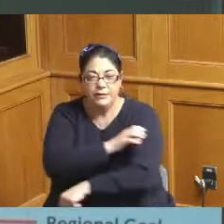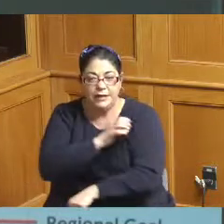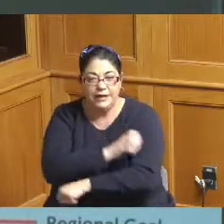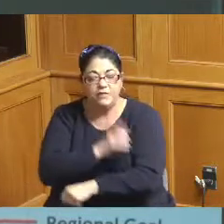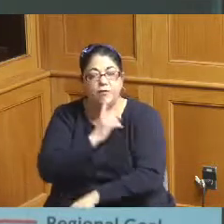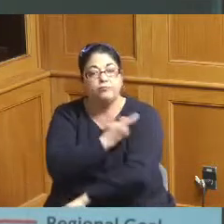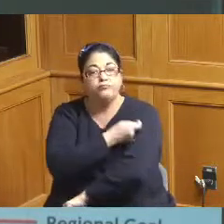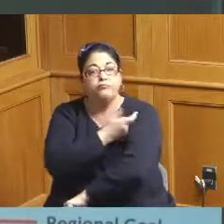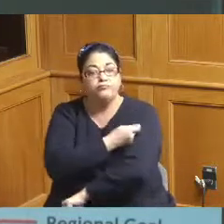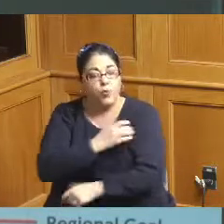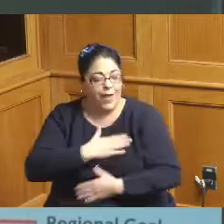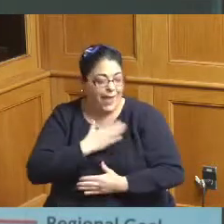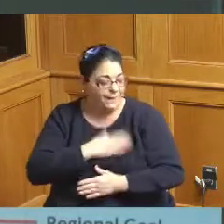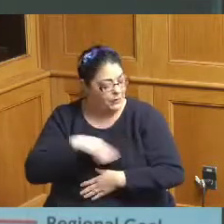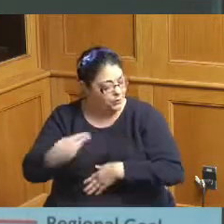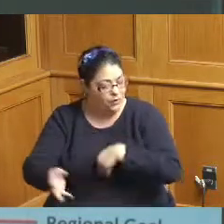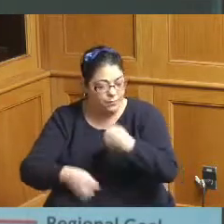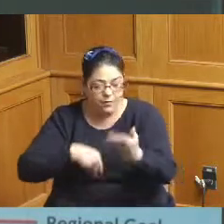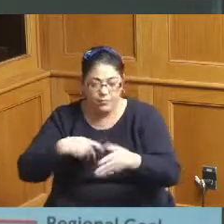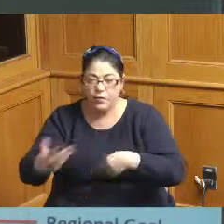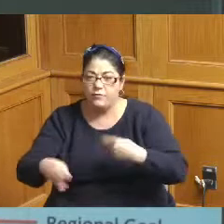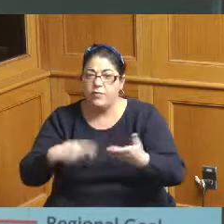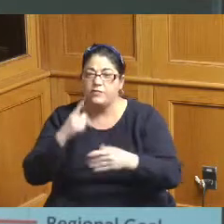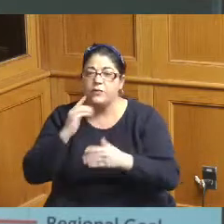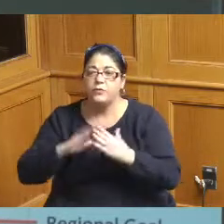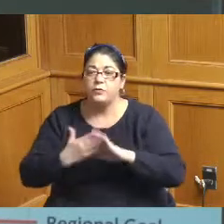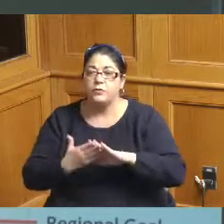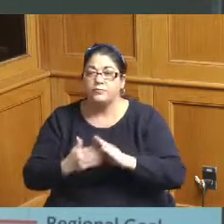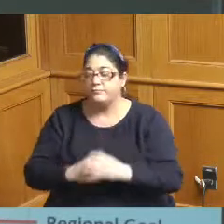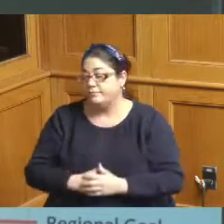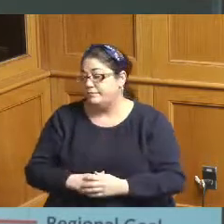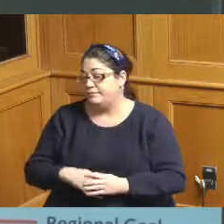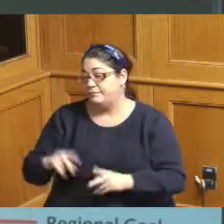be able to get vaccines out into the community and then for folks who are looking for a spot to